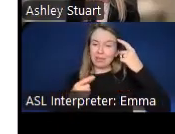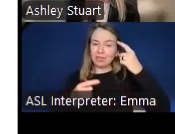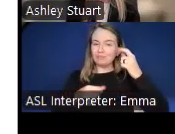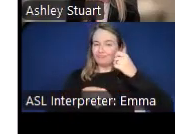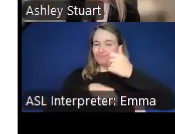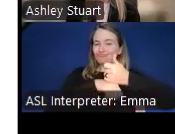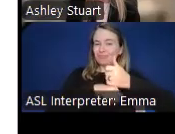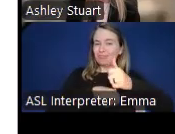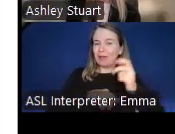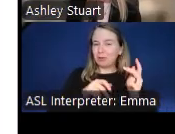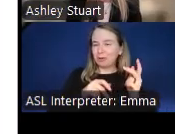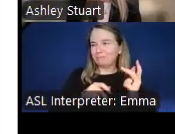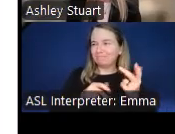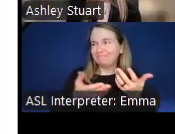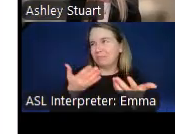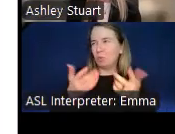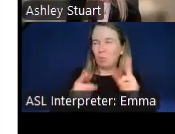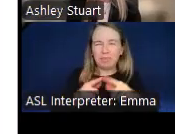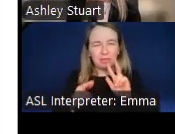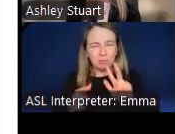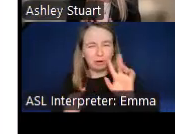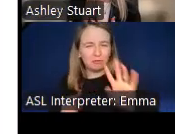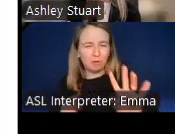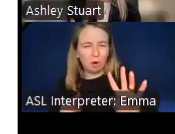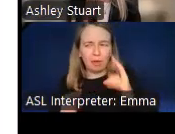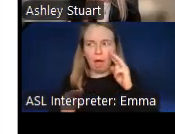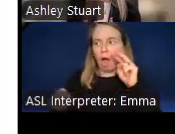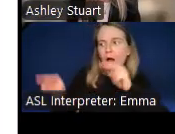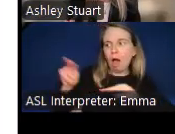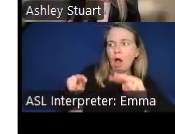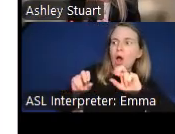preschoolers. So there is kind of this link between early